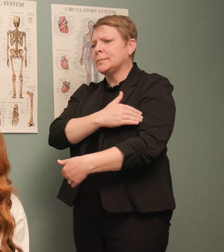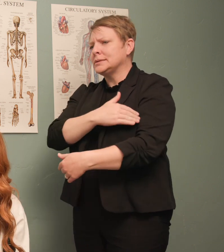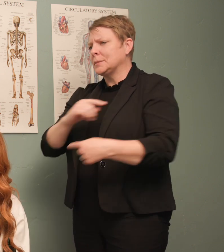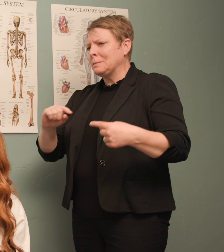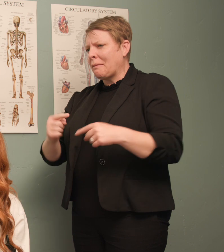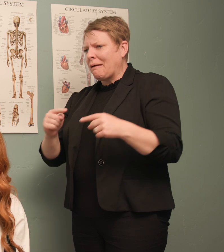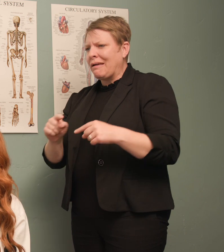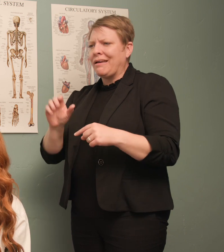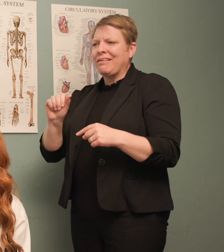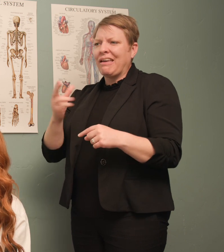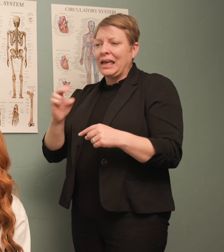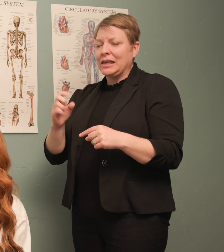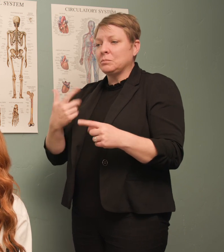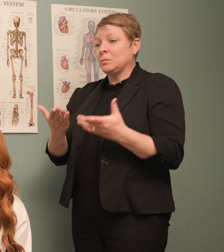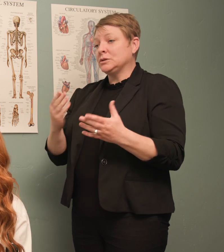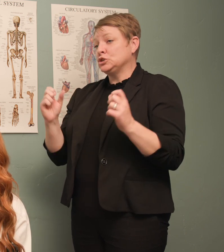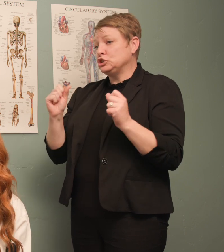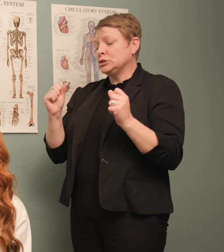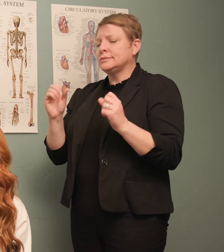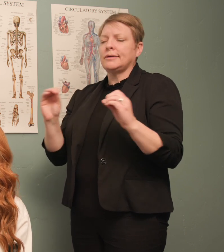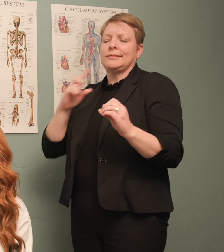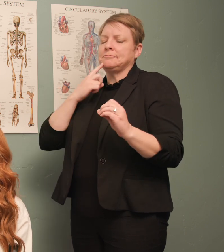aches, chills, nothing too serious.